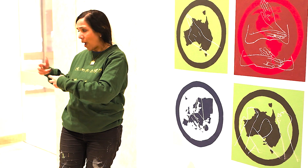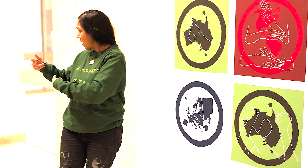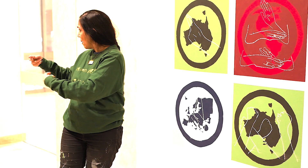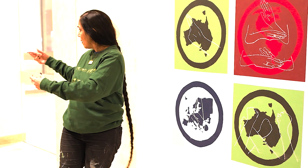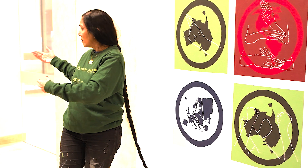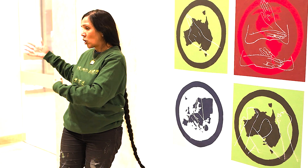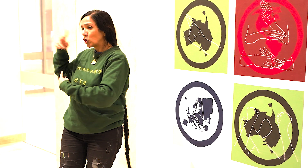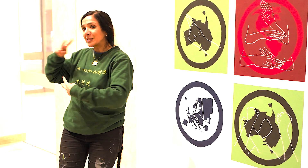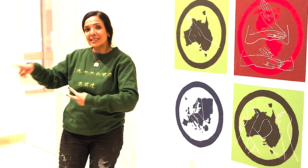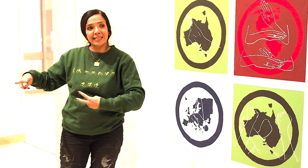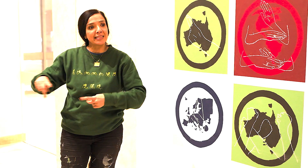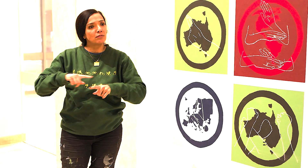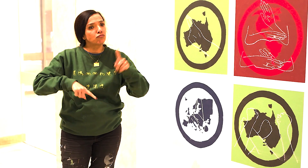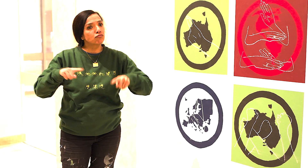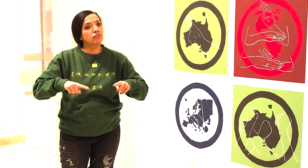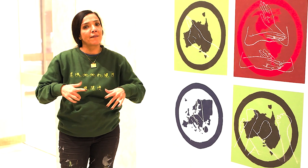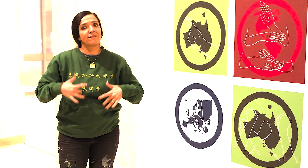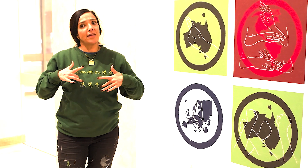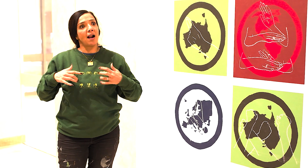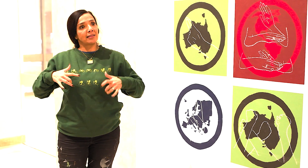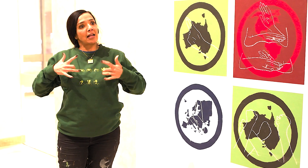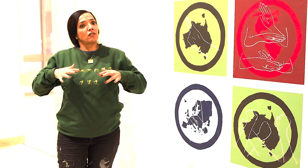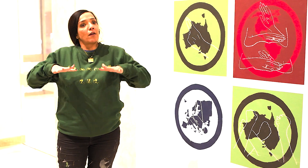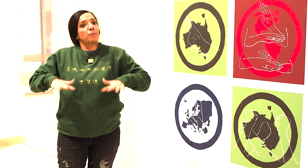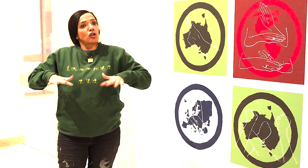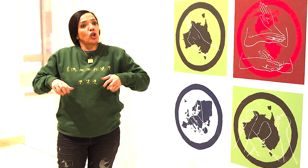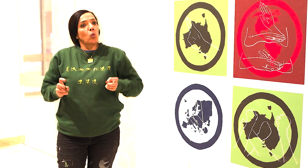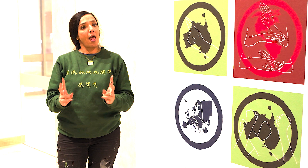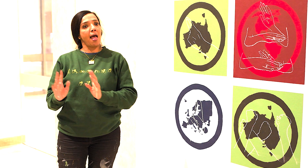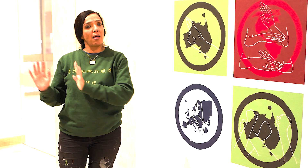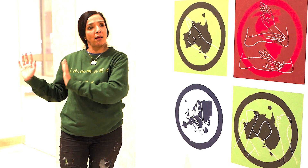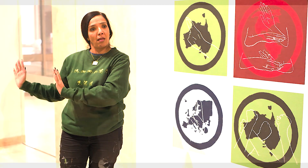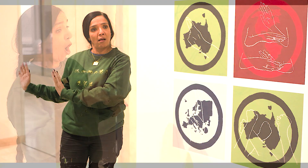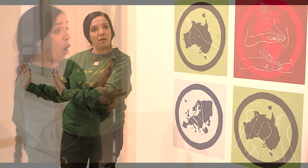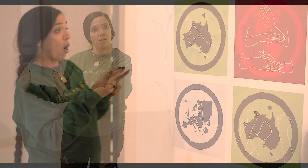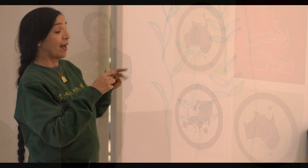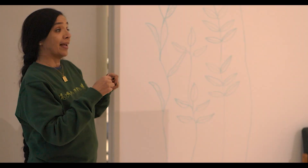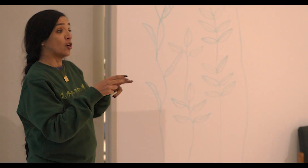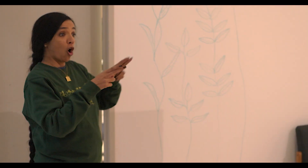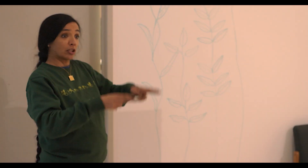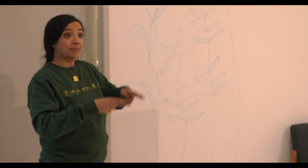There are captions that are shown on some of them, so people get a sense of what it's like to be Deaf in the UK.